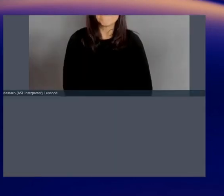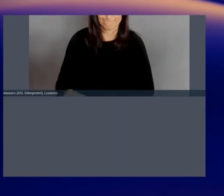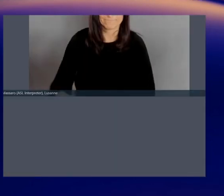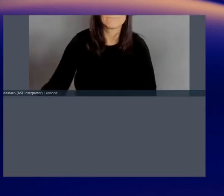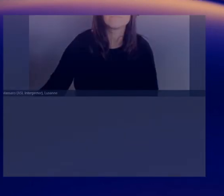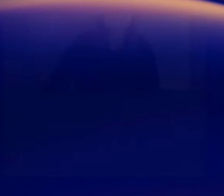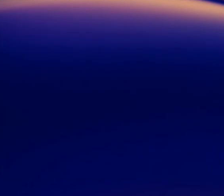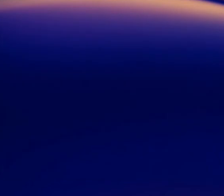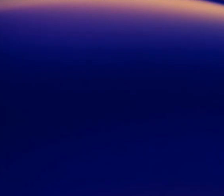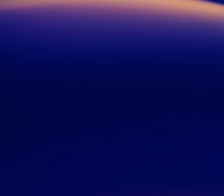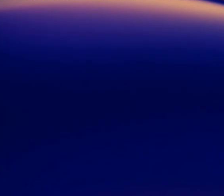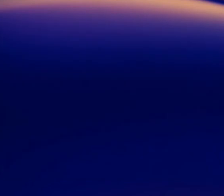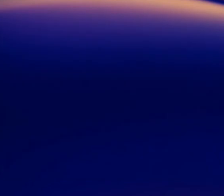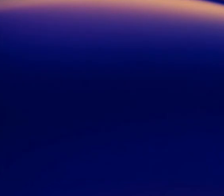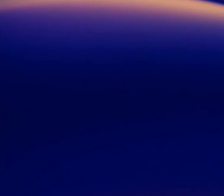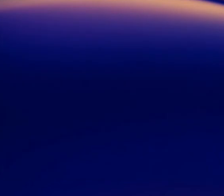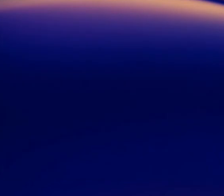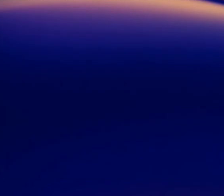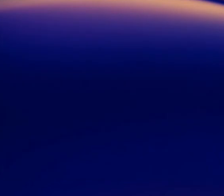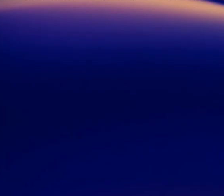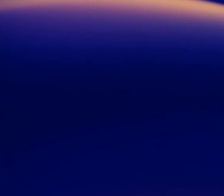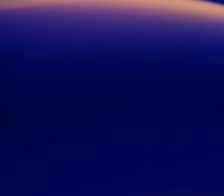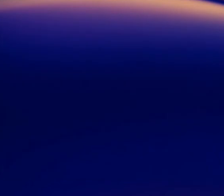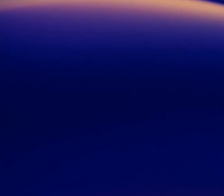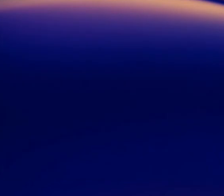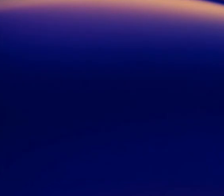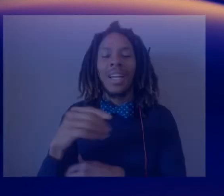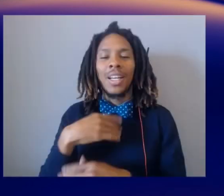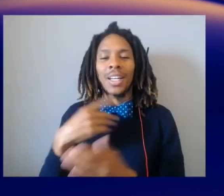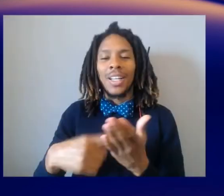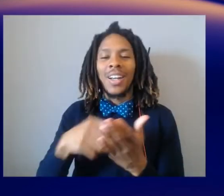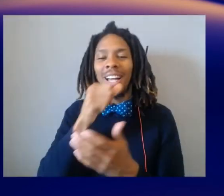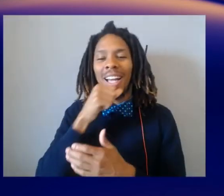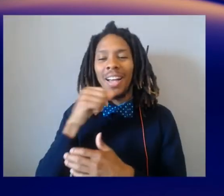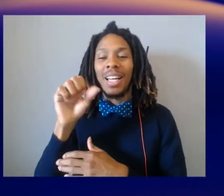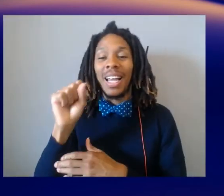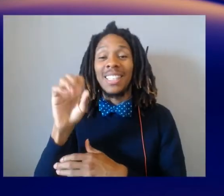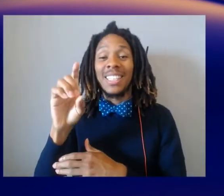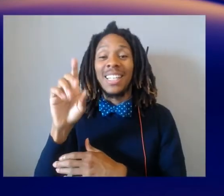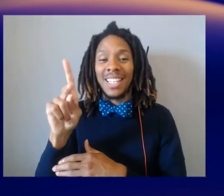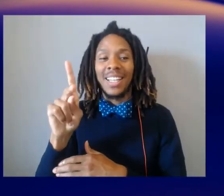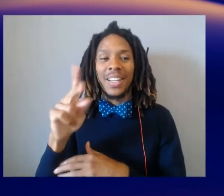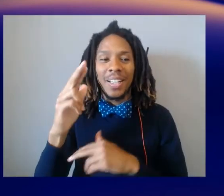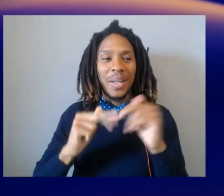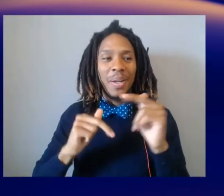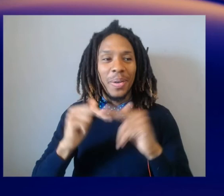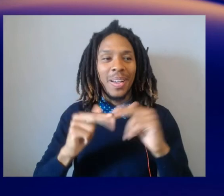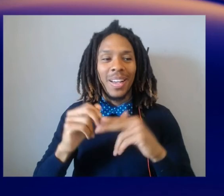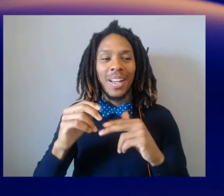So you certainly heard about Amazon Chime. You know, Chime SDK was built based off of all the lessons learned